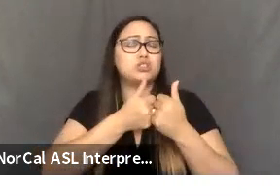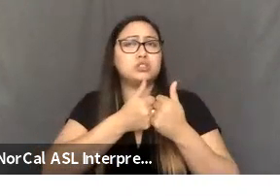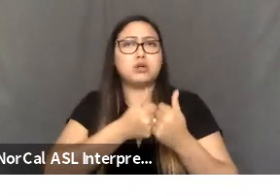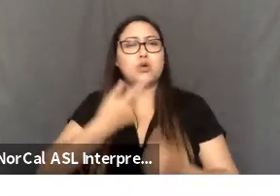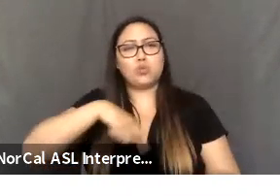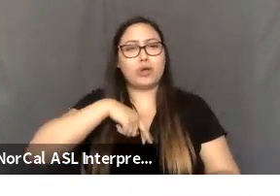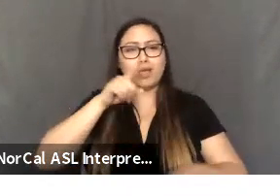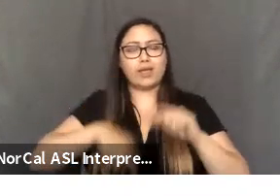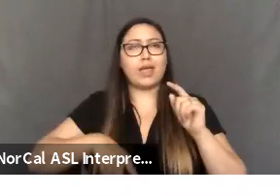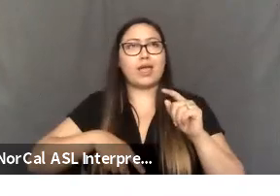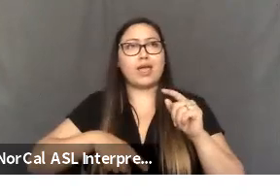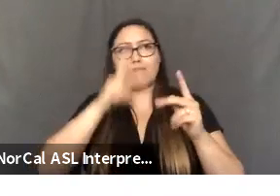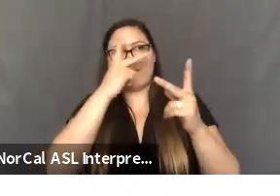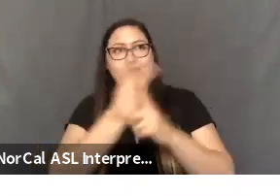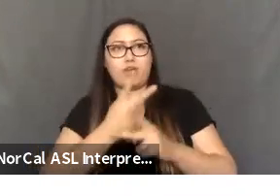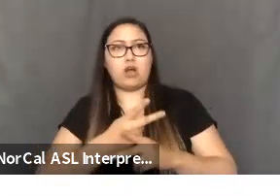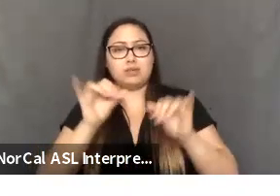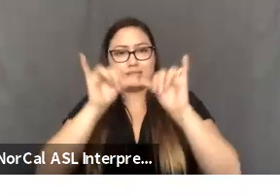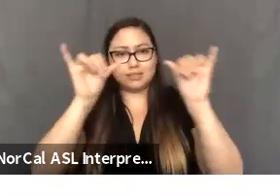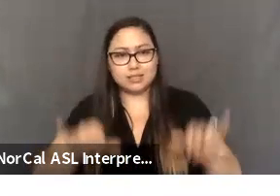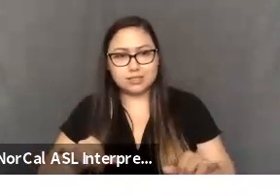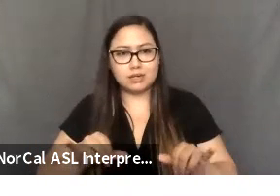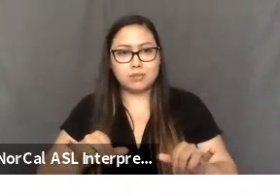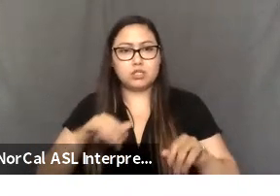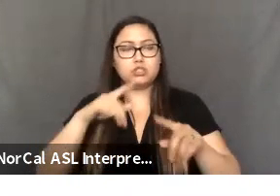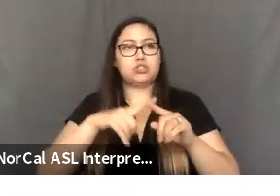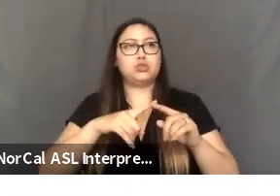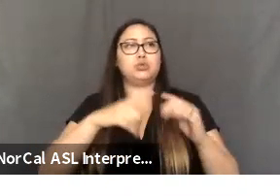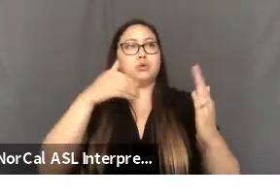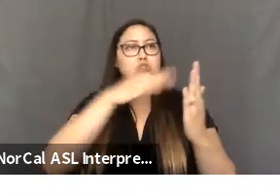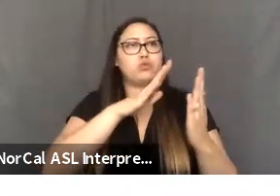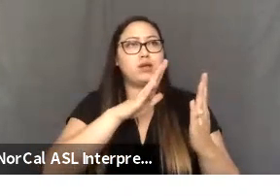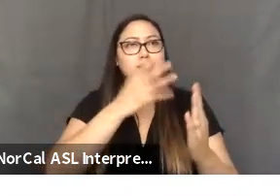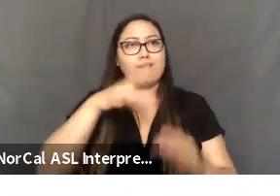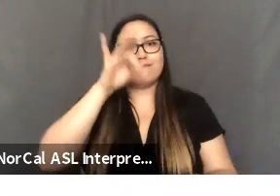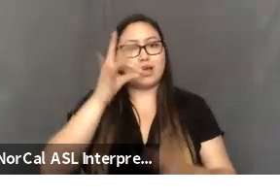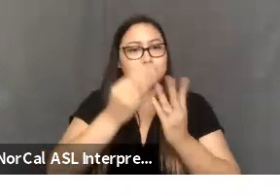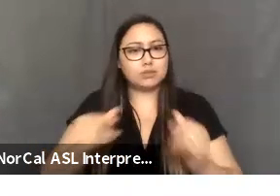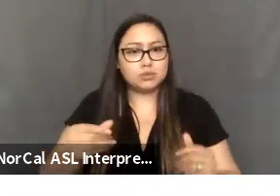up with a system on a system level to address these things. I don't care who addresses them.